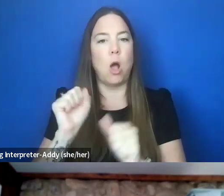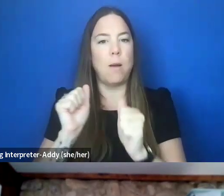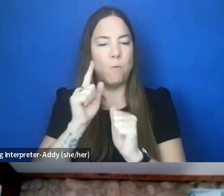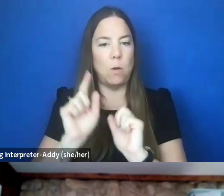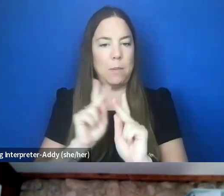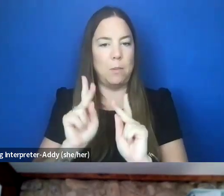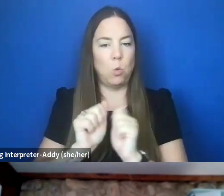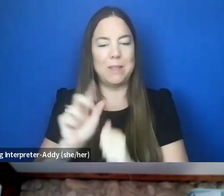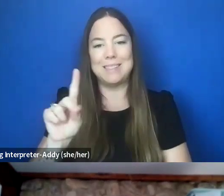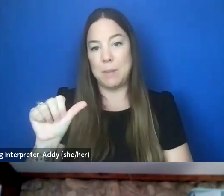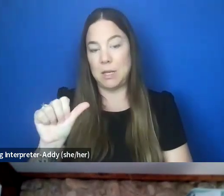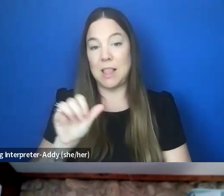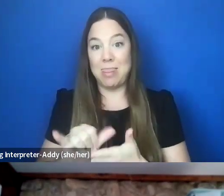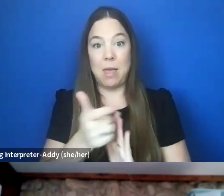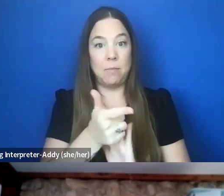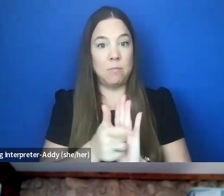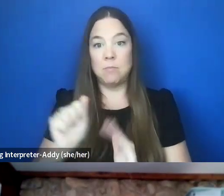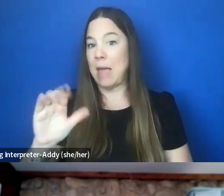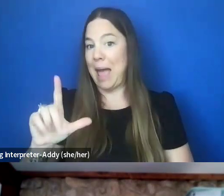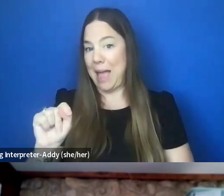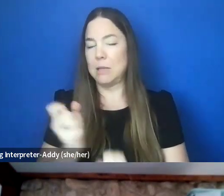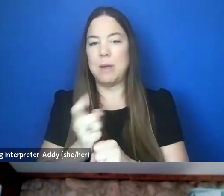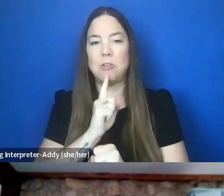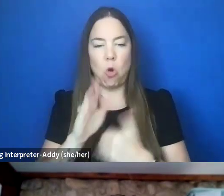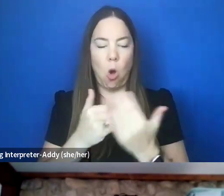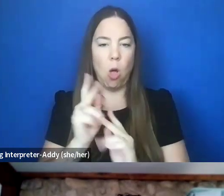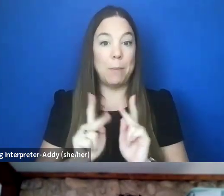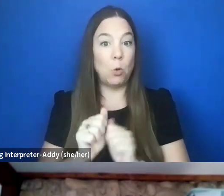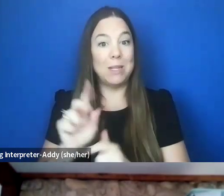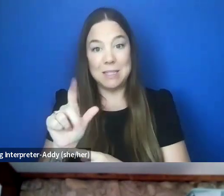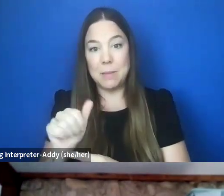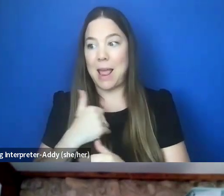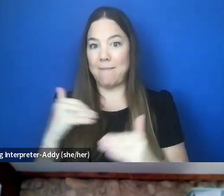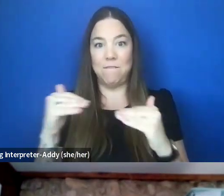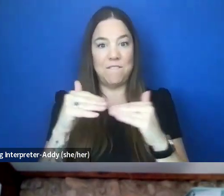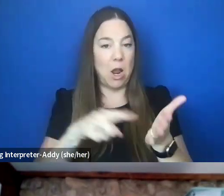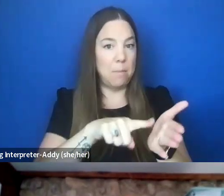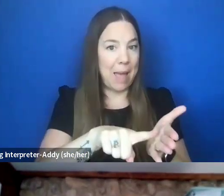Don Dew: act helps ensure that everyone with a disability gets fair pay and equal opportunities. Don Dew: So